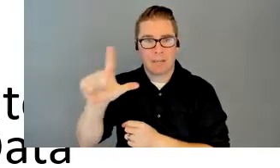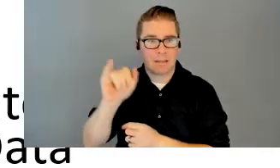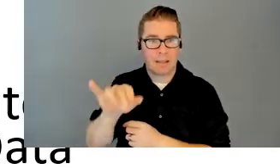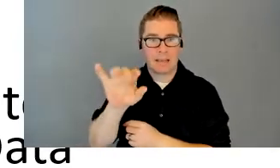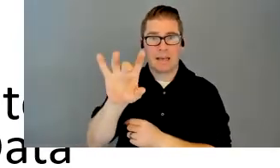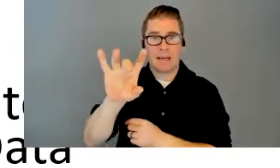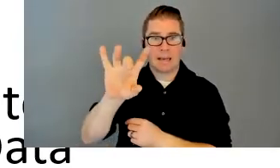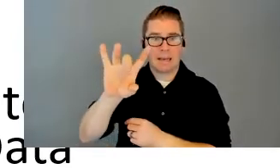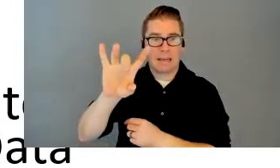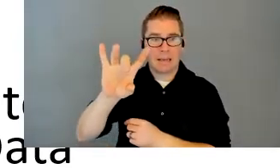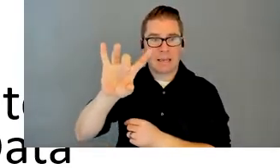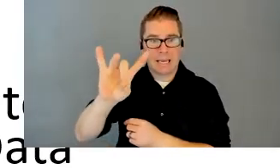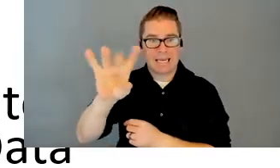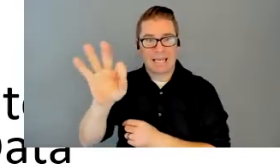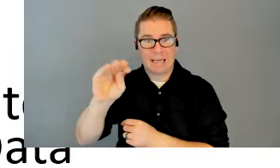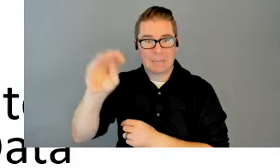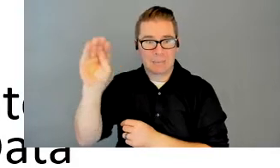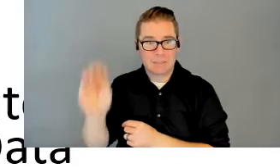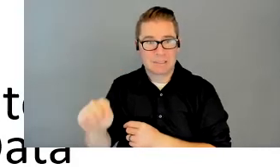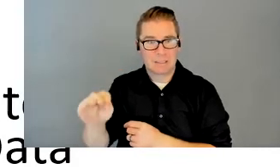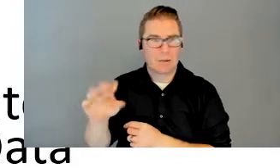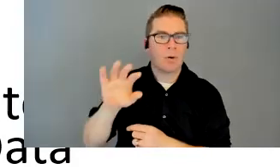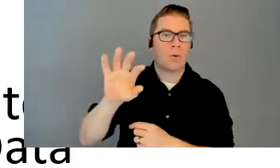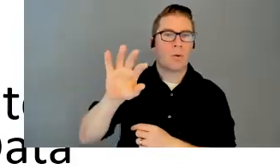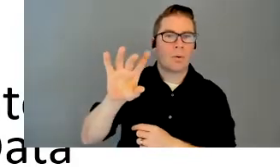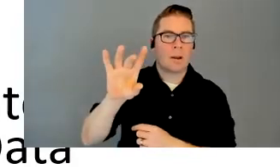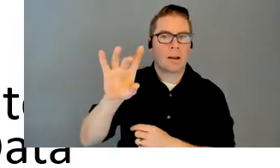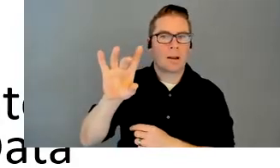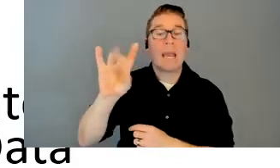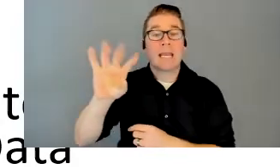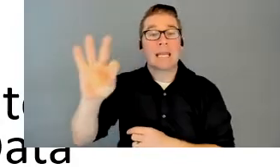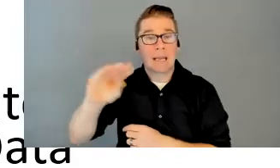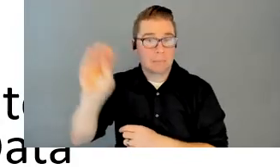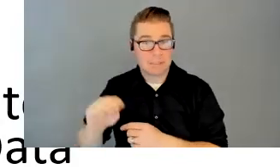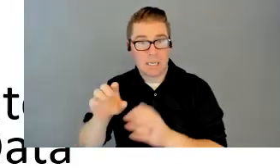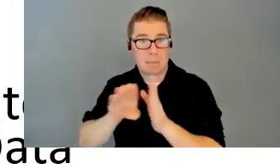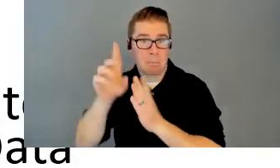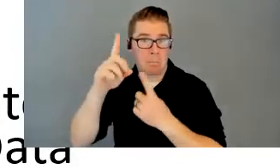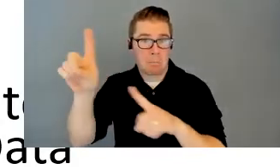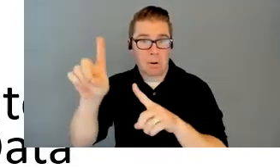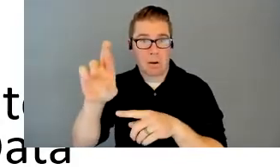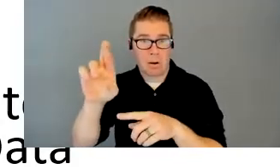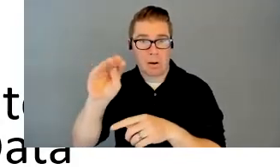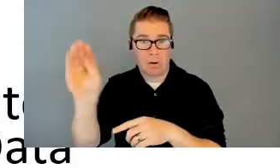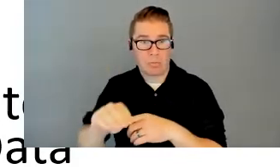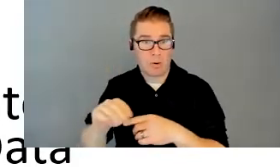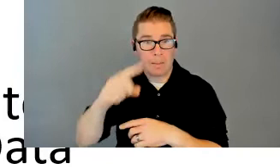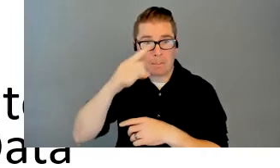have a 63.7% success rate here on this campus. And if this gap does not concern you,